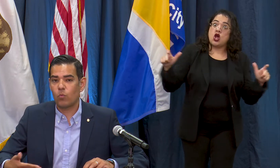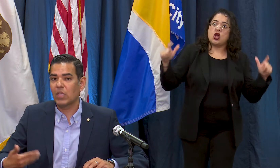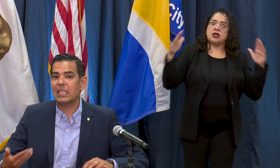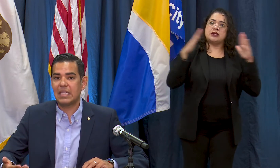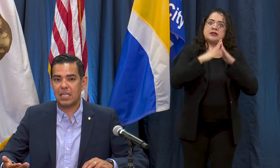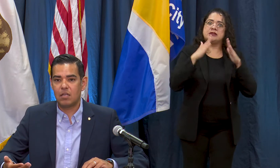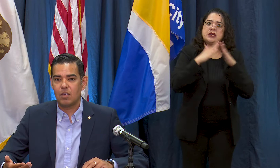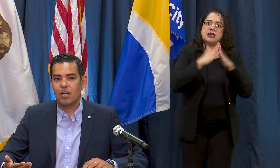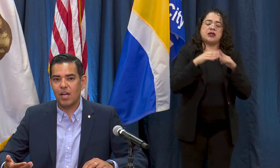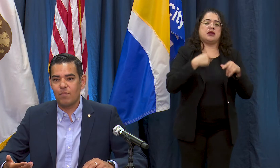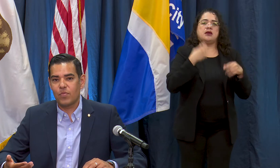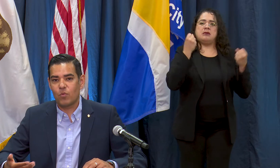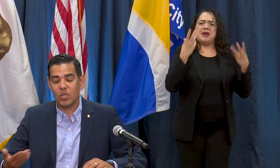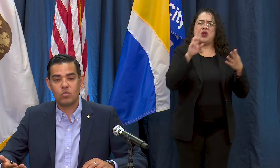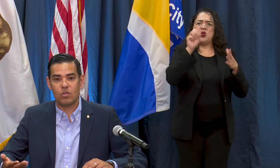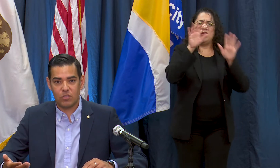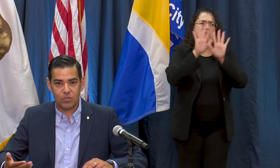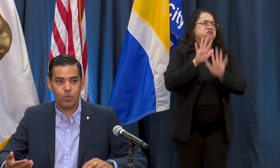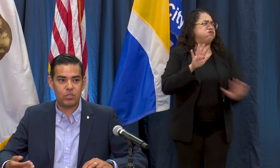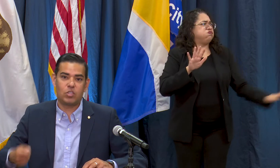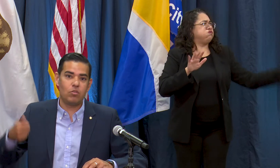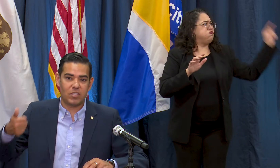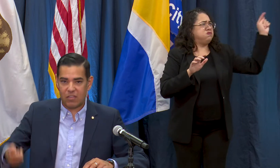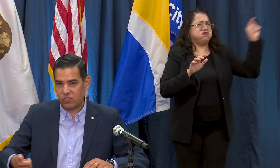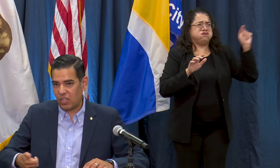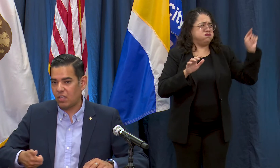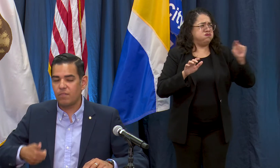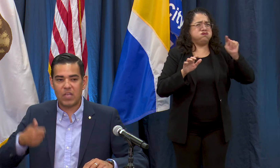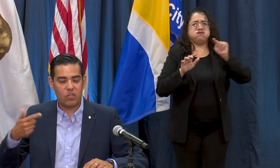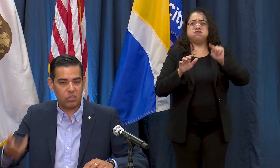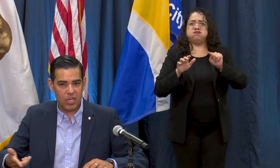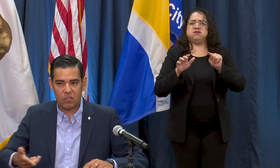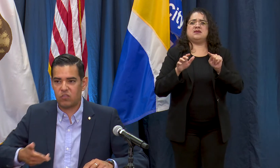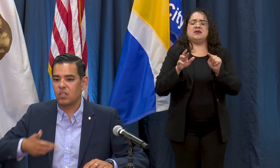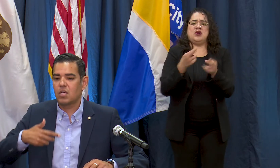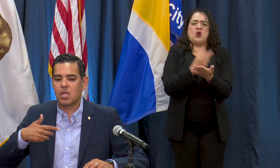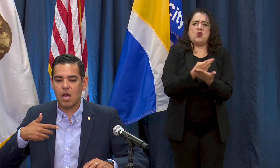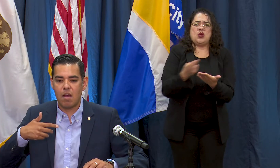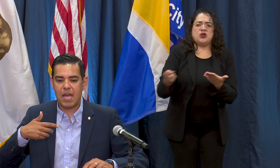really need the resources to do the testing, the clinics, and the